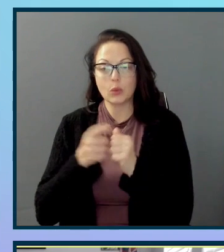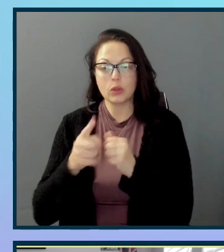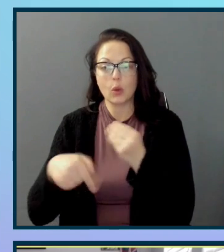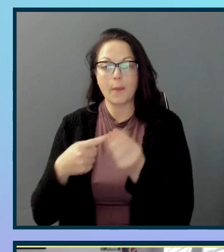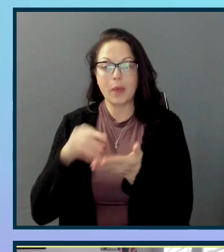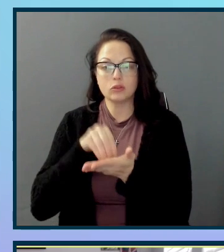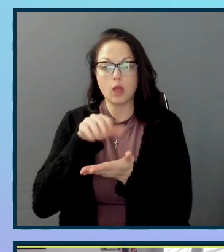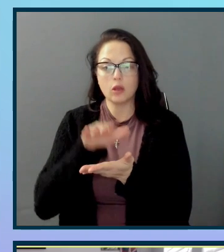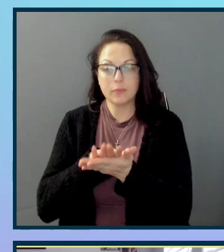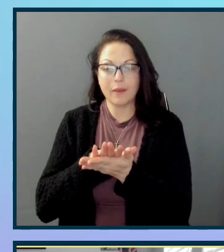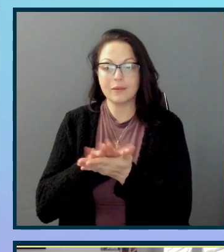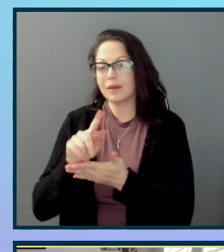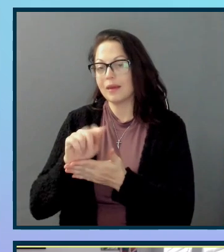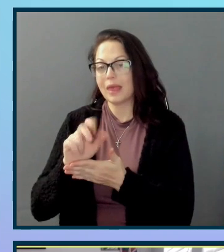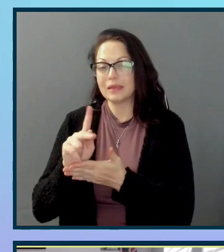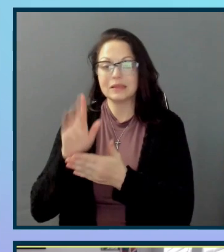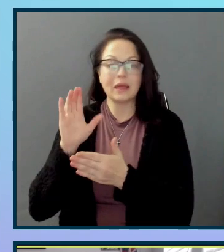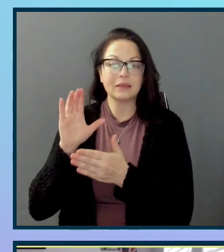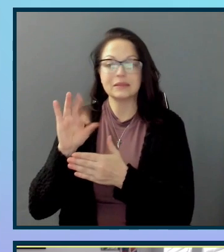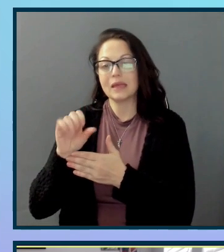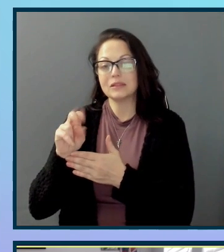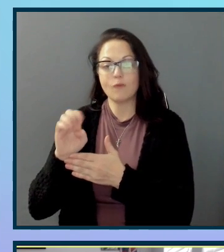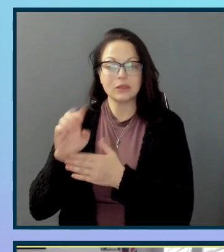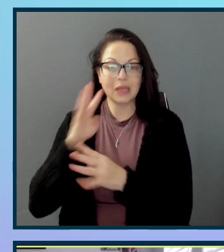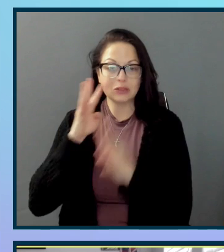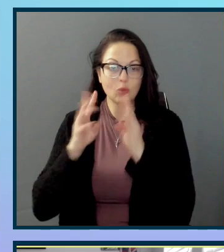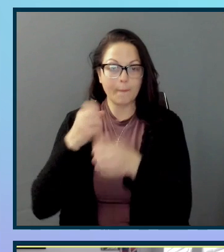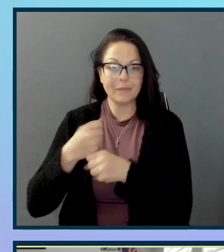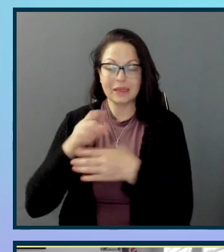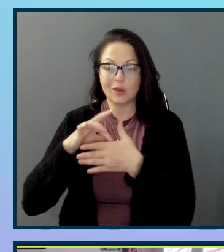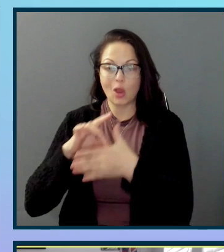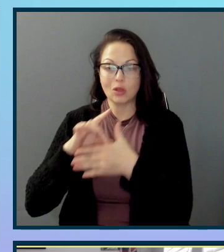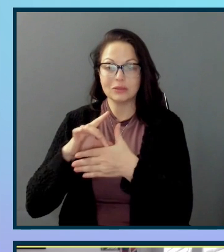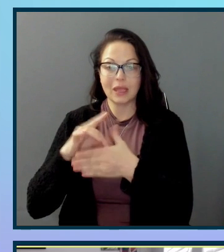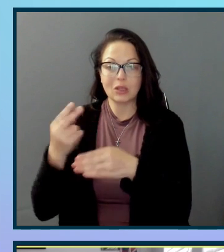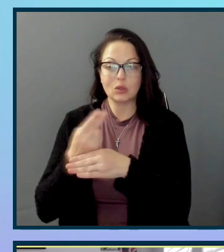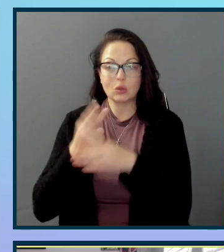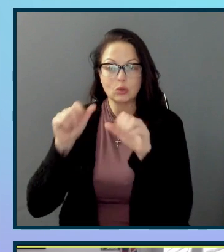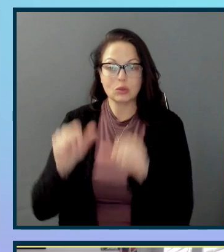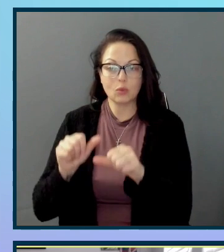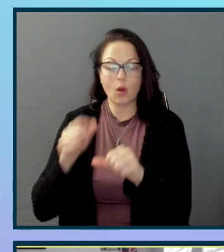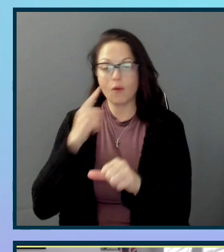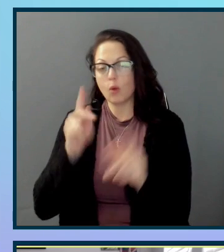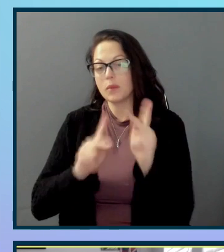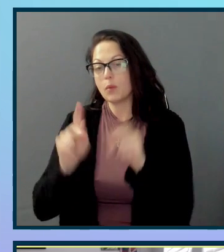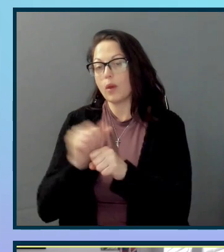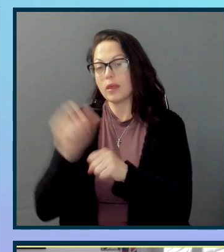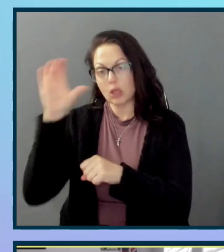that the task force has created called Making content usable for people with cognitive and learning disabilities.